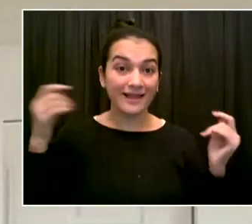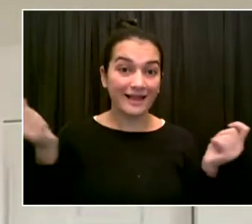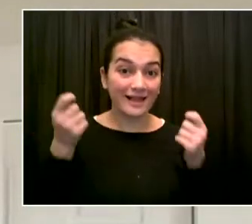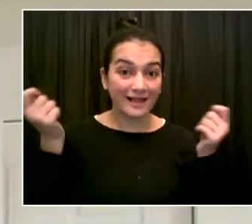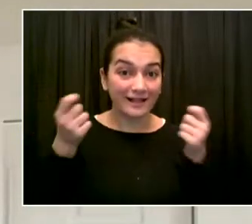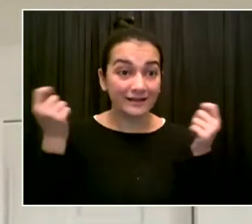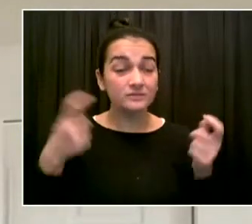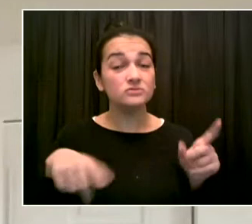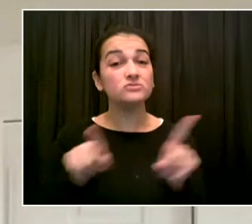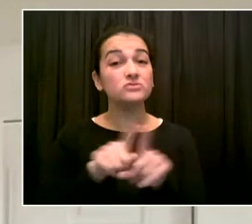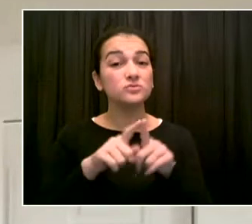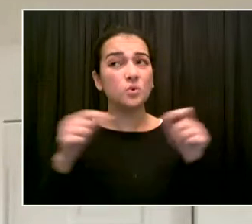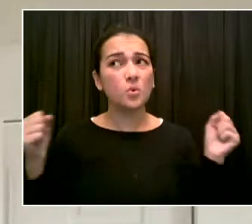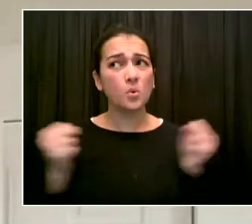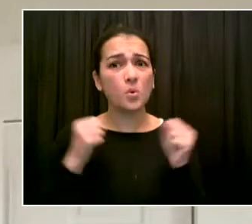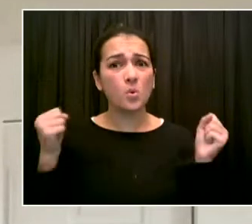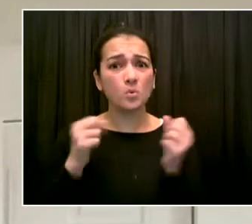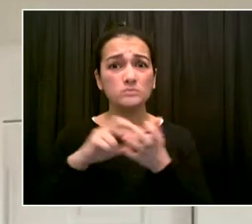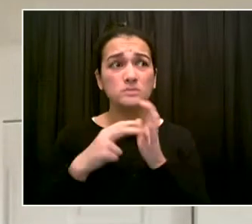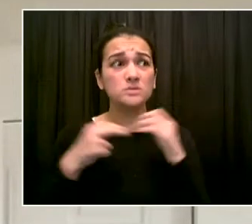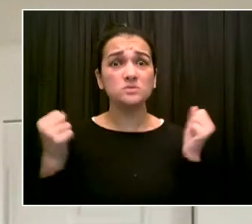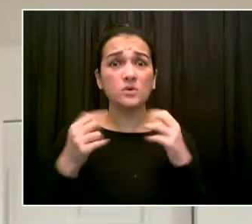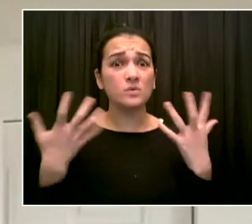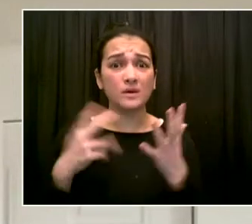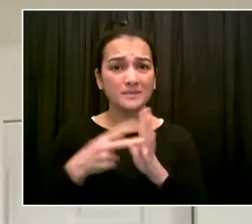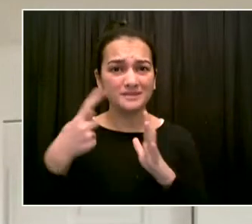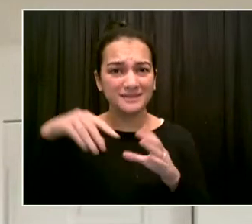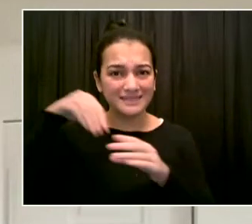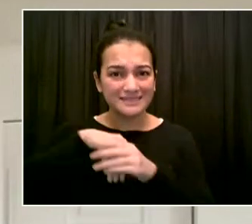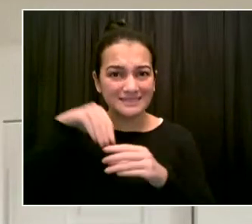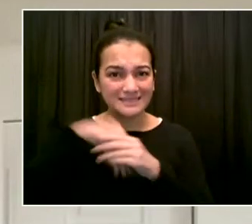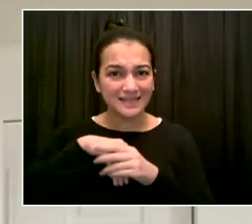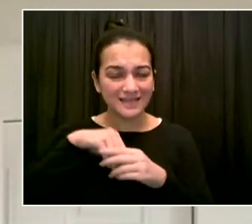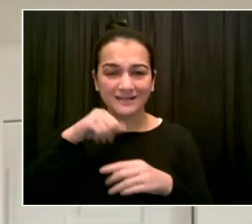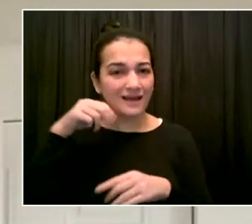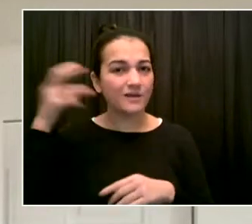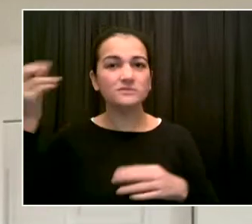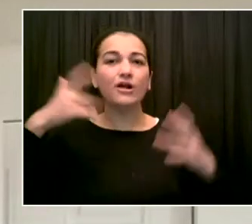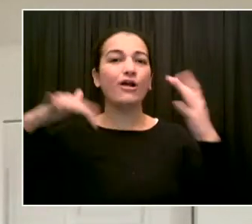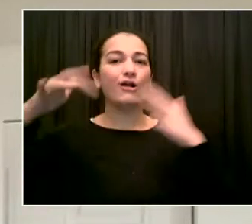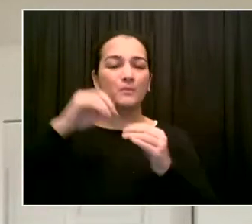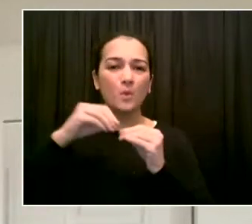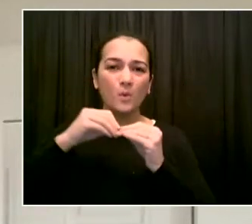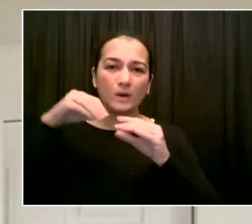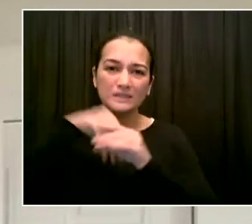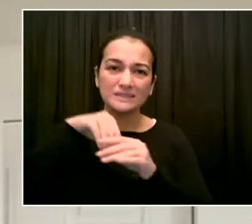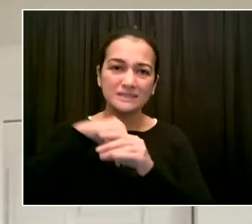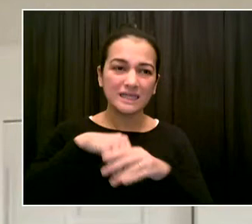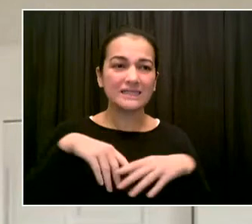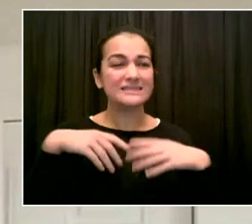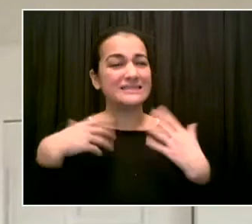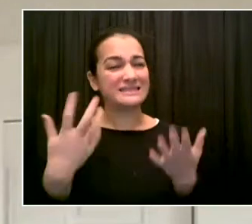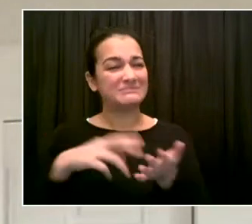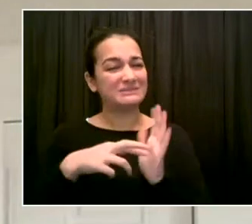COURSE THE HOLIDAY SEASON, ITIS SO IMPORTANT THAT WE ALL TAKE EVERY PRECAUTION TO PROTET C OURSELS VEAND